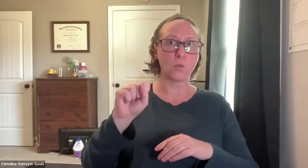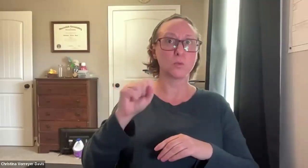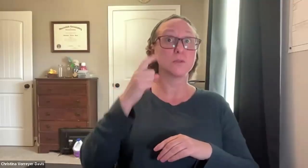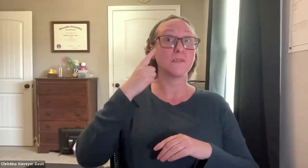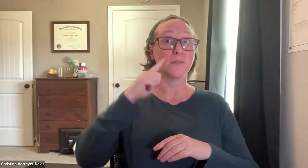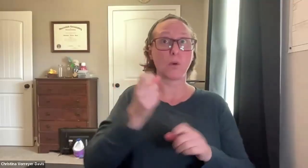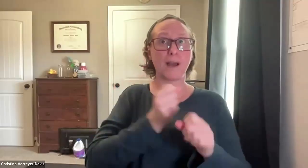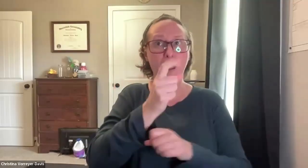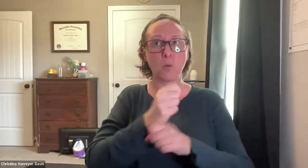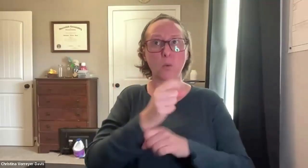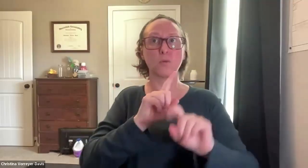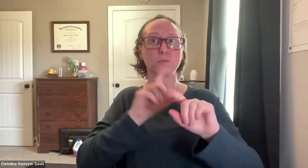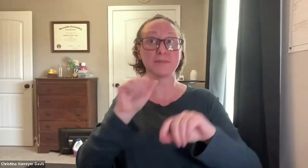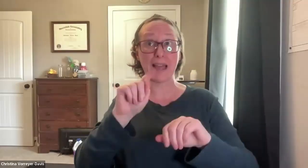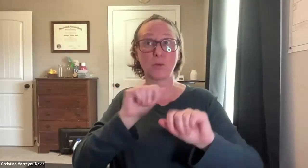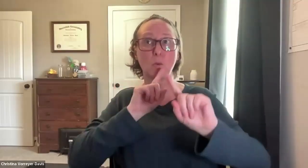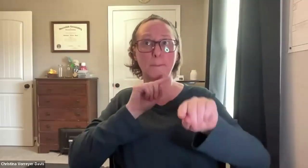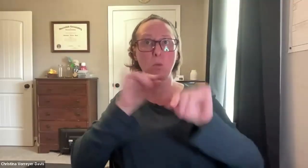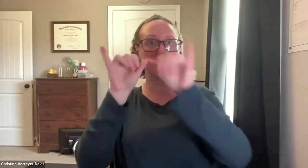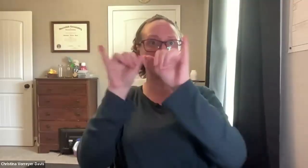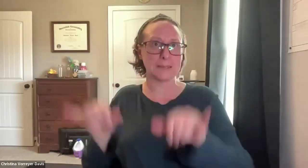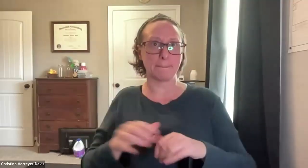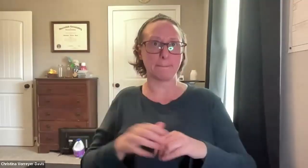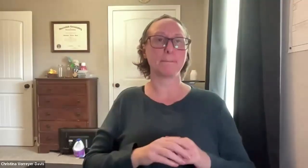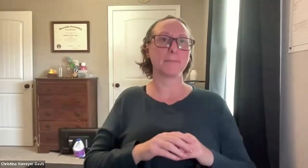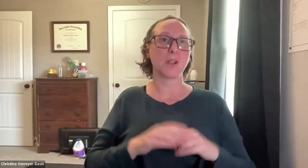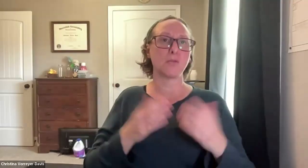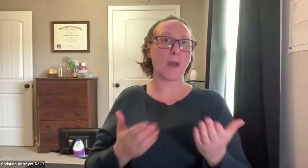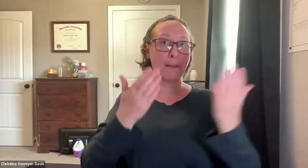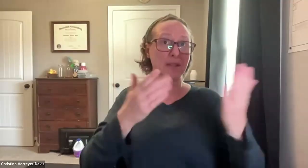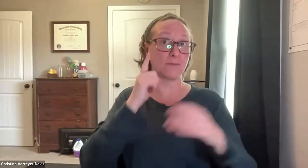and they'll recommend protocols for annual data reporting systems.